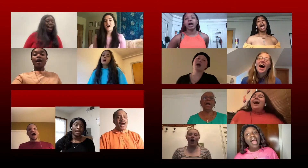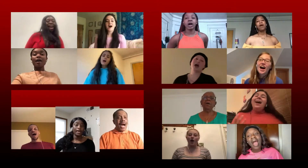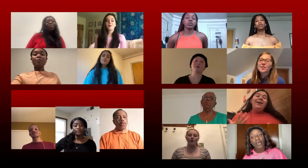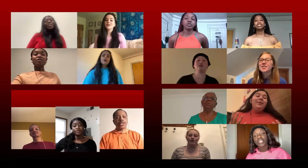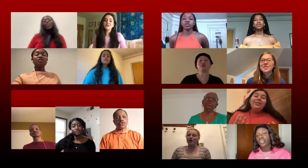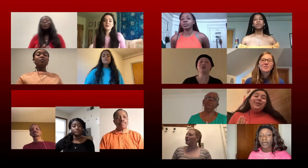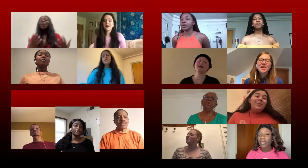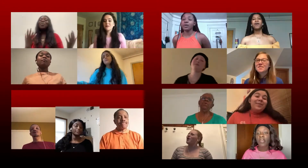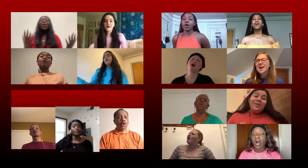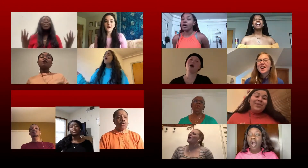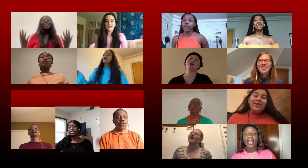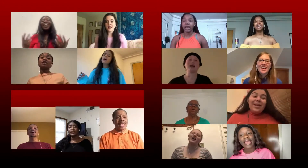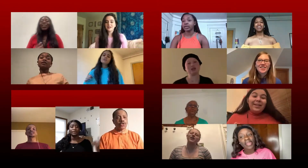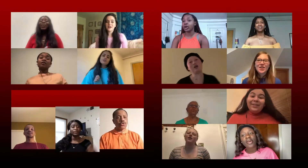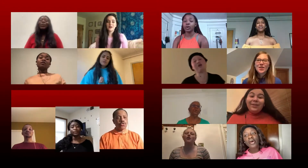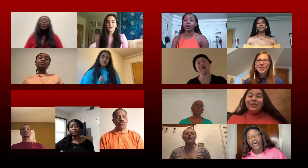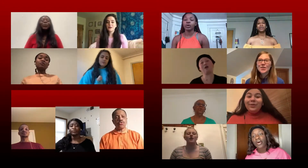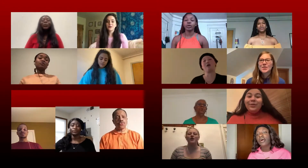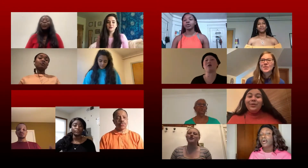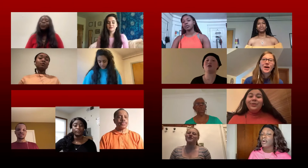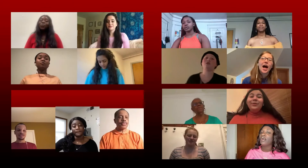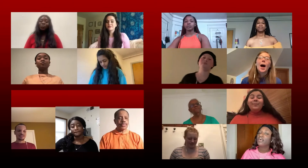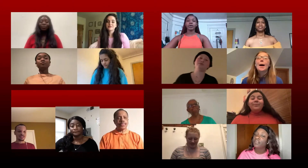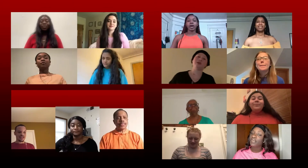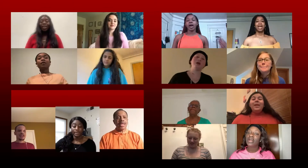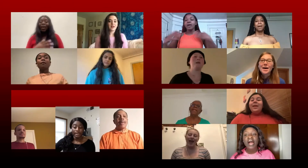I want to be more like You